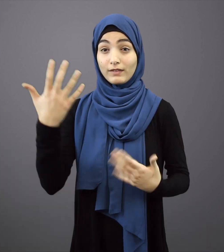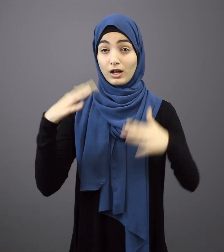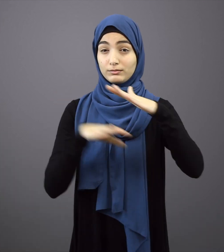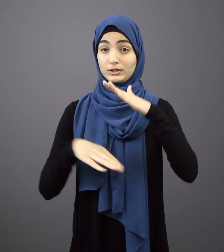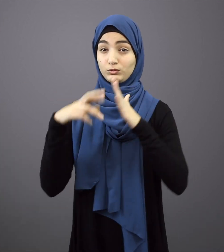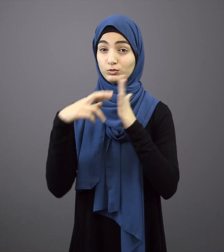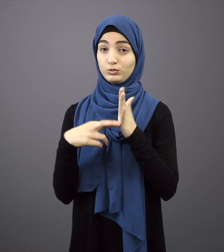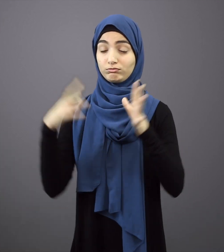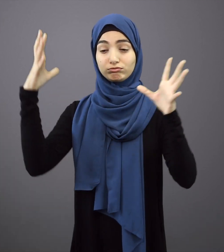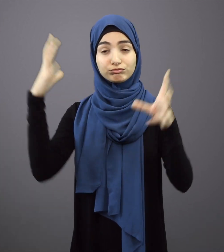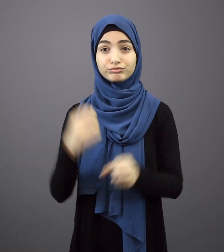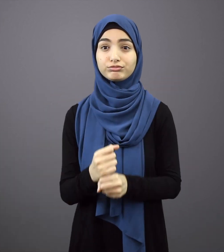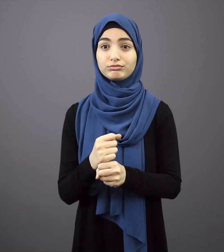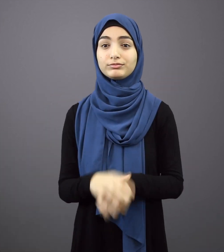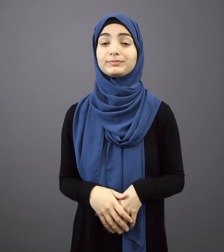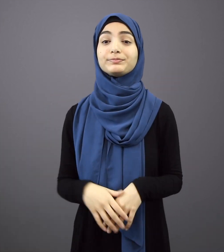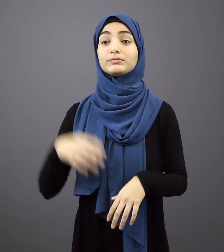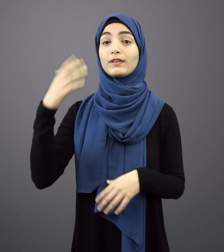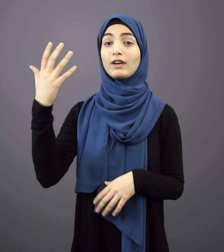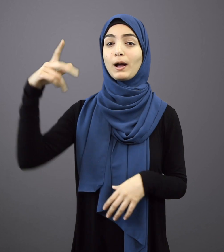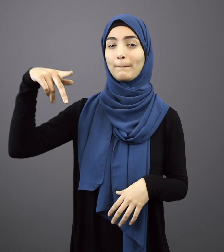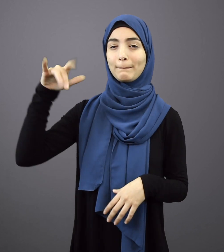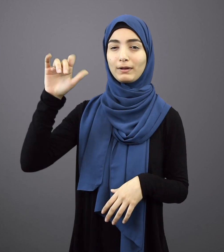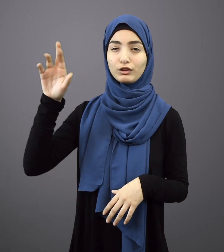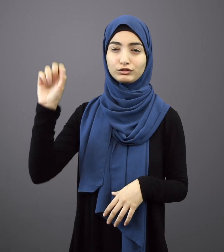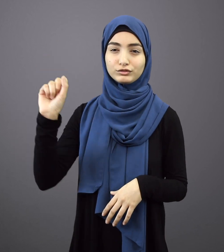We have five basic rules called the five pillars